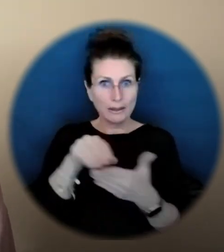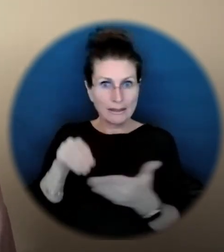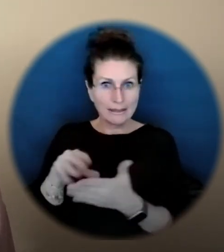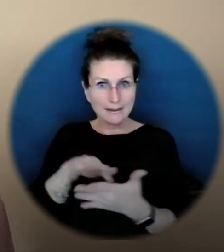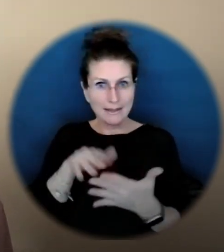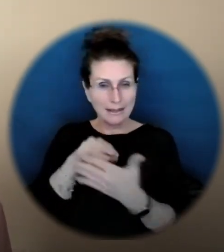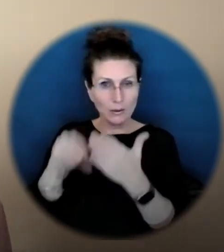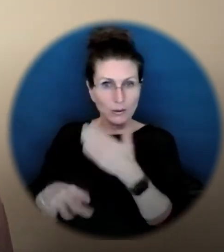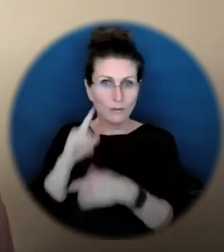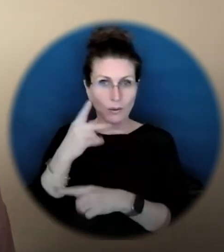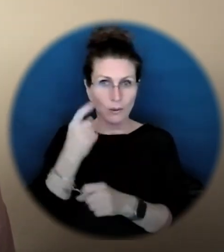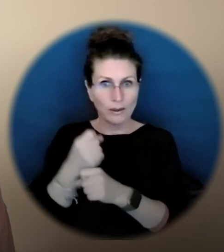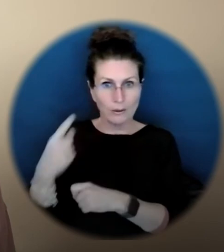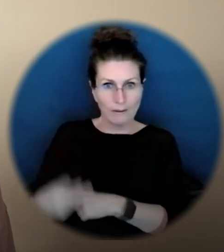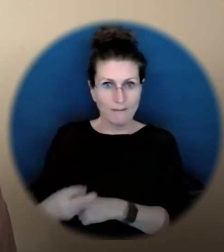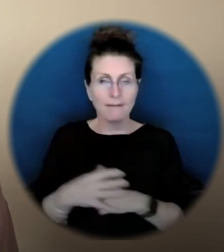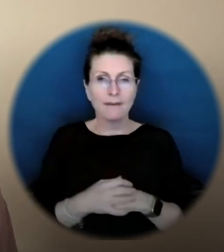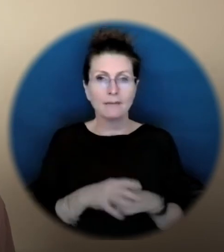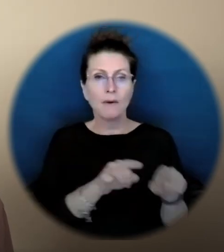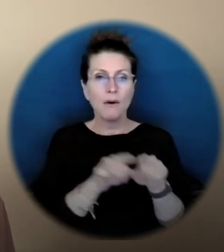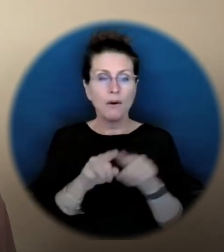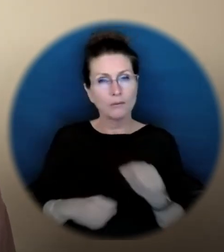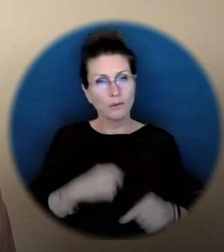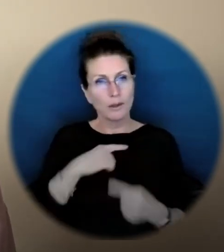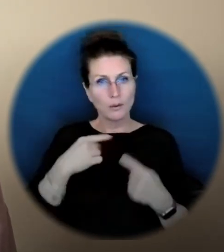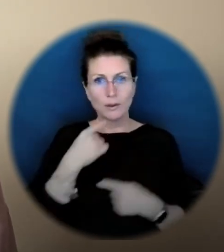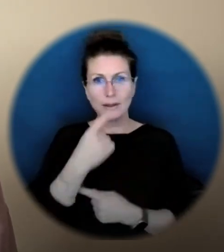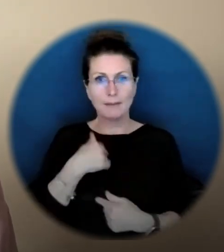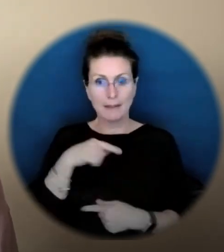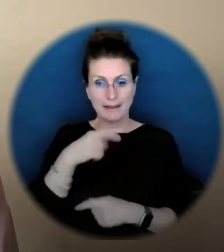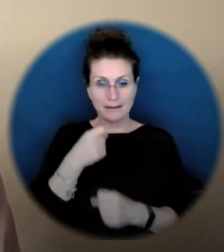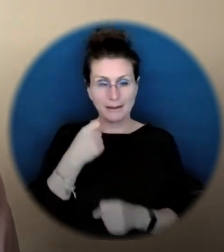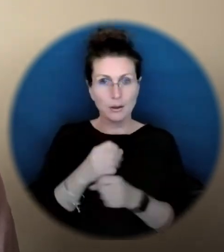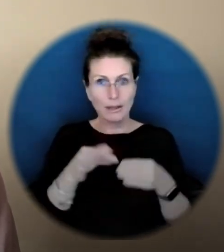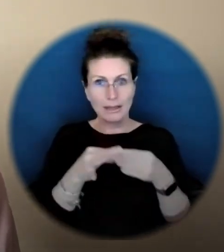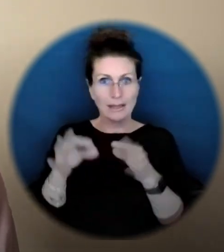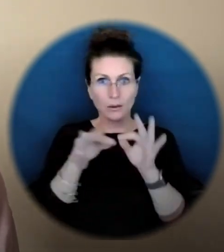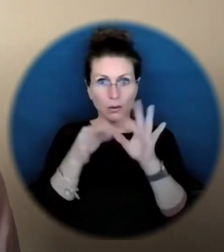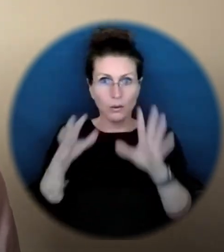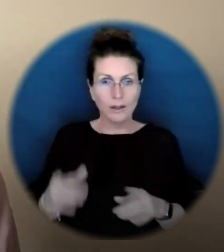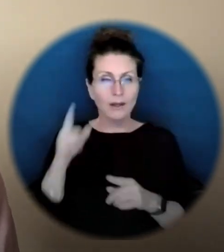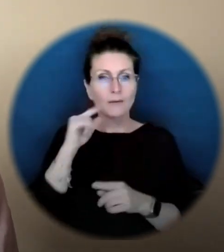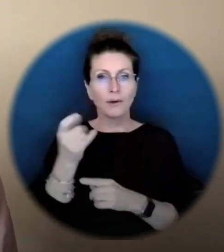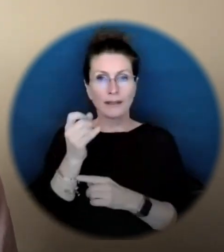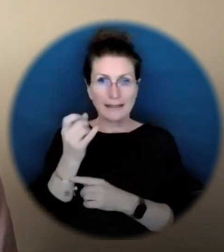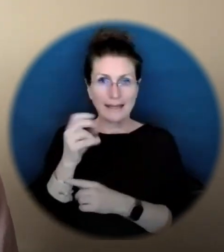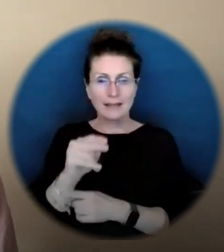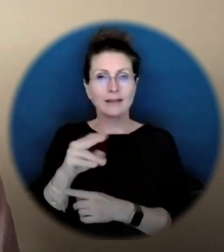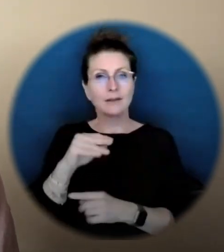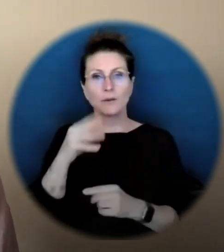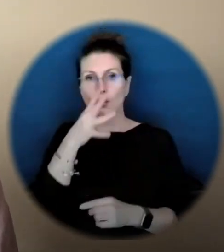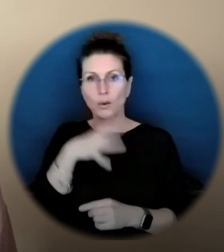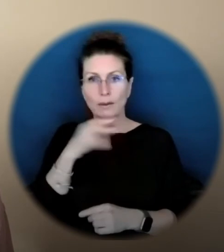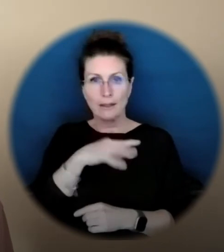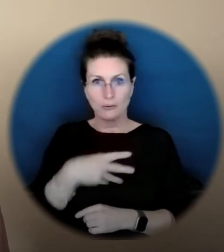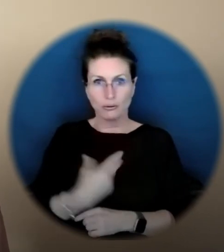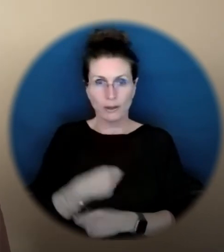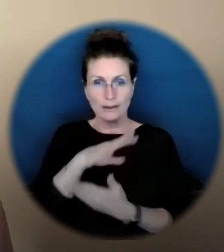for the past year and a half. I'm also proud to say, I am this year's lead coordinator for the Glendon Women and Trans Center.